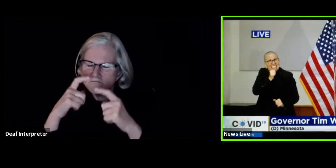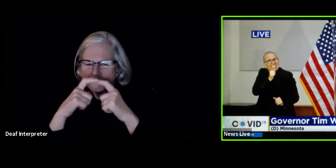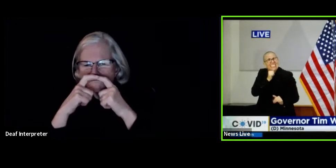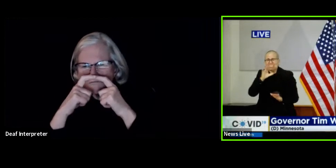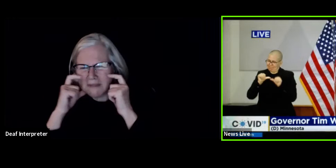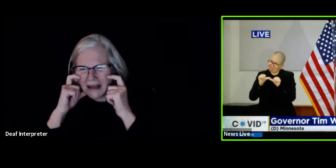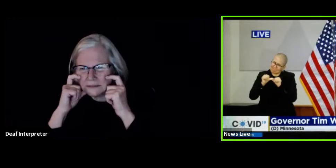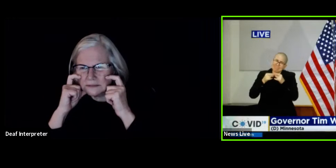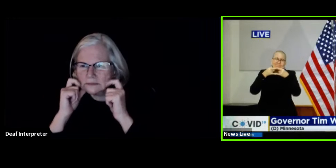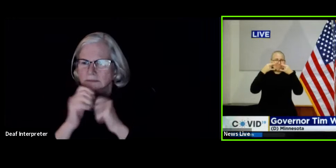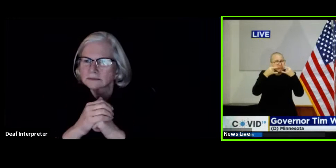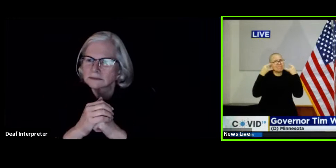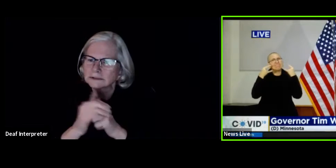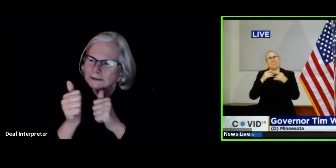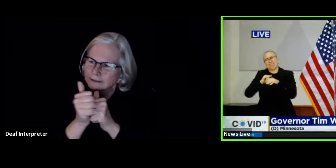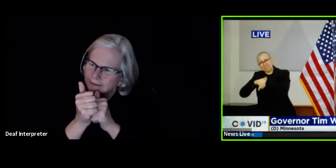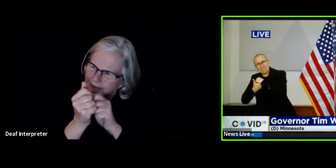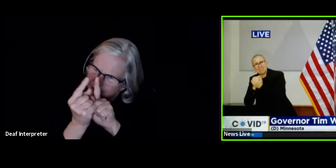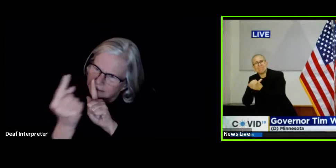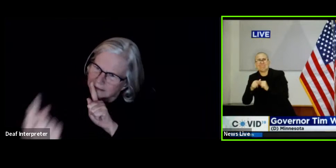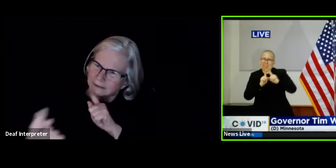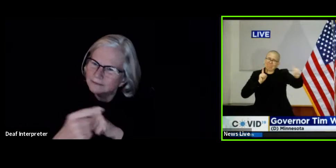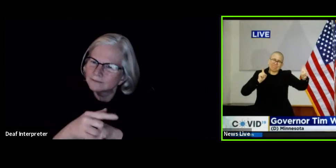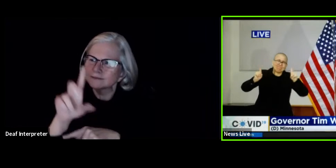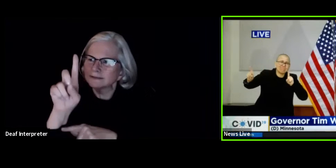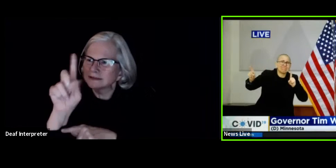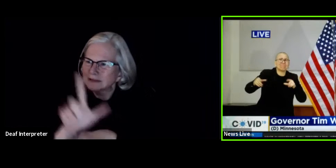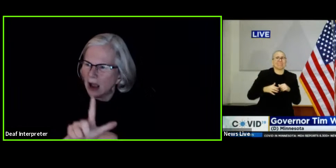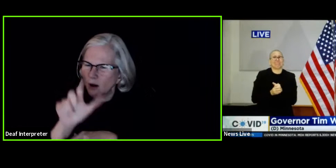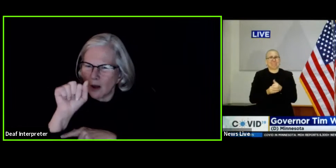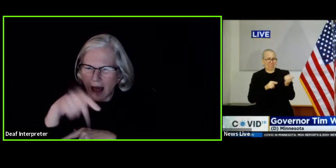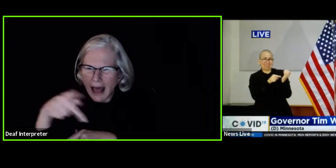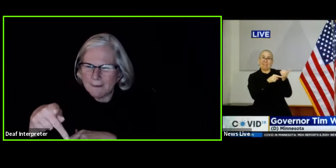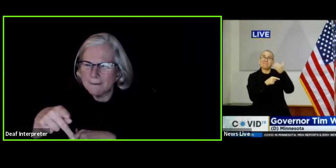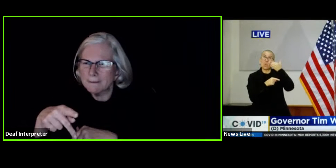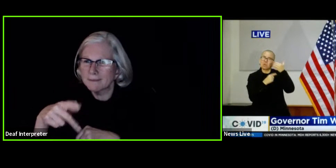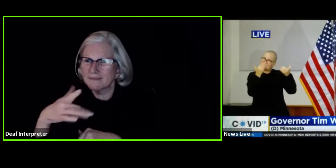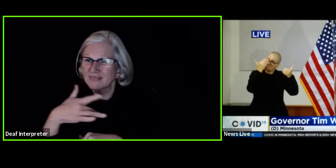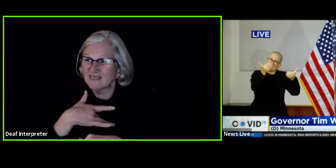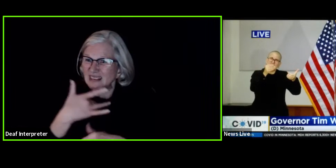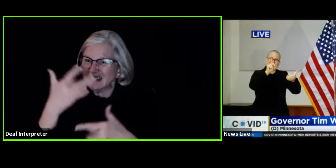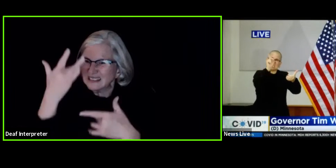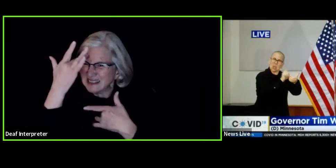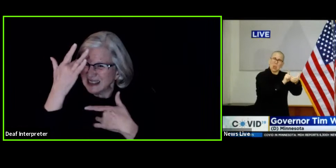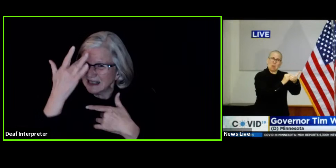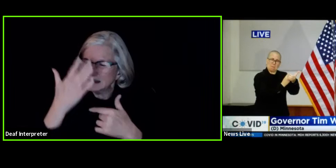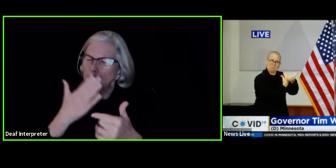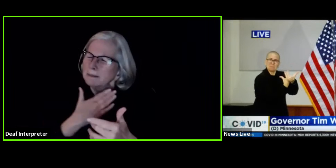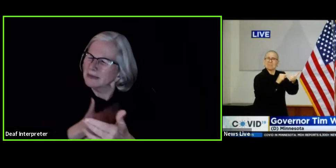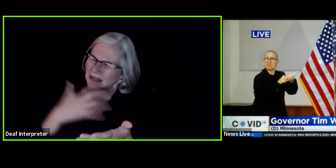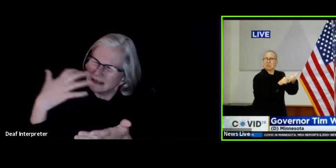FOLLOW THE MITIGATION RULES, DOWNLOAD THIS APP. IF YOU NEED TO, GET TESTED. QUARANTINE. AND LET'S BREAK THE SPREAD OF